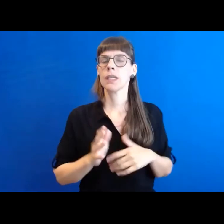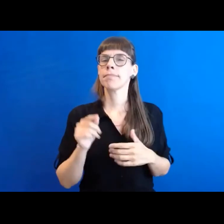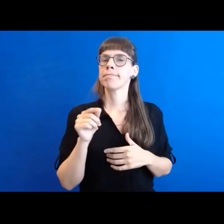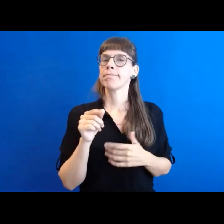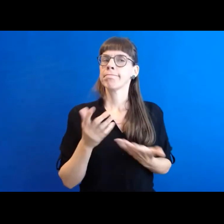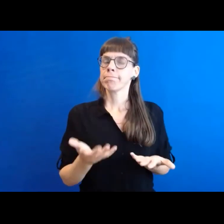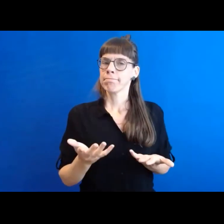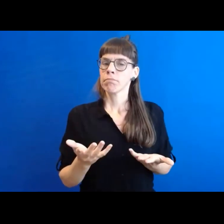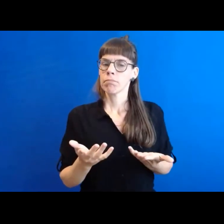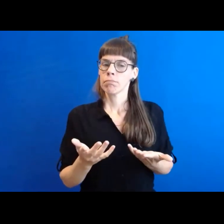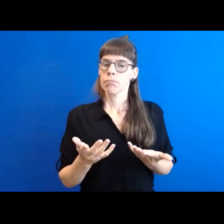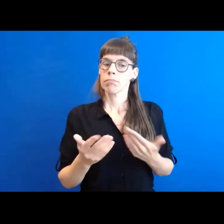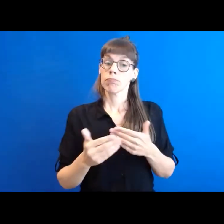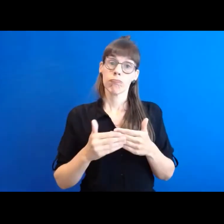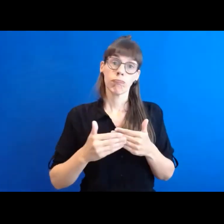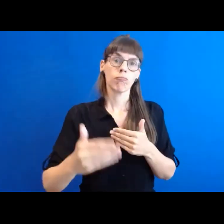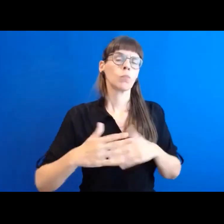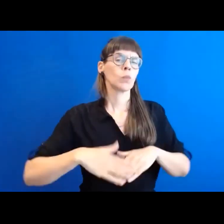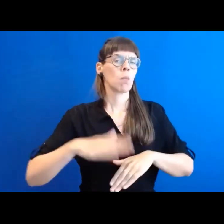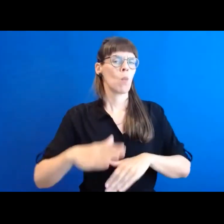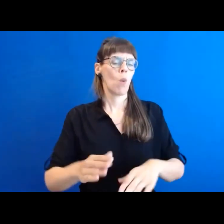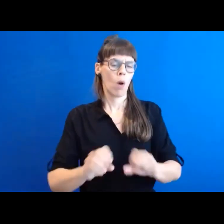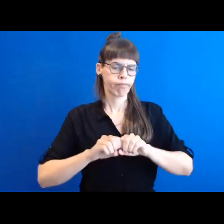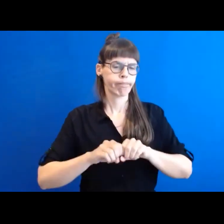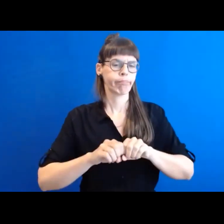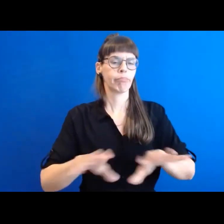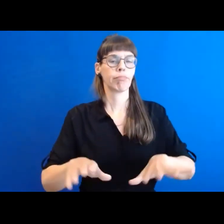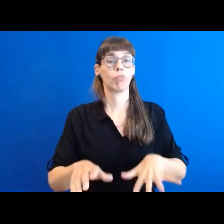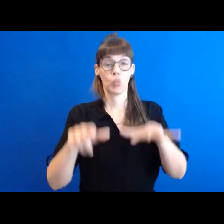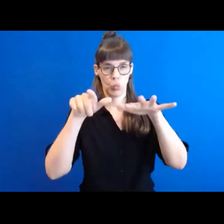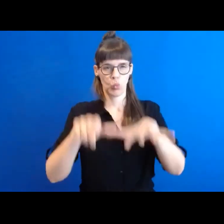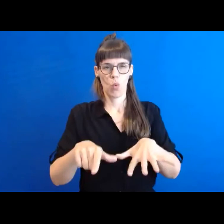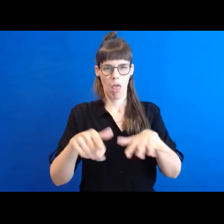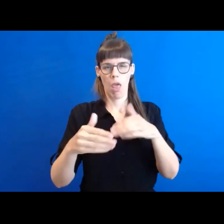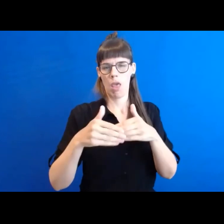with persons with disabilities and displaced persons in Latin America